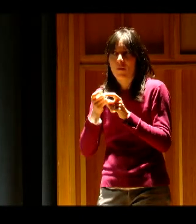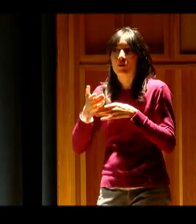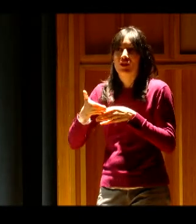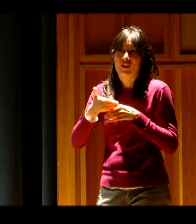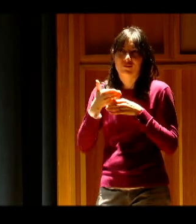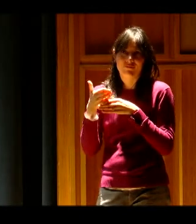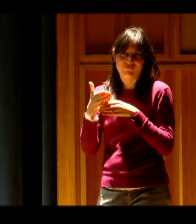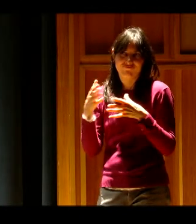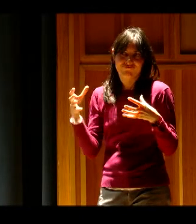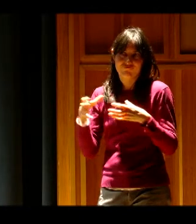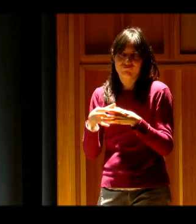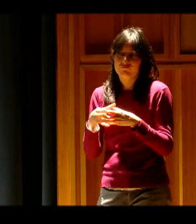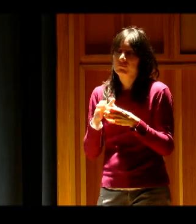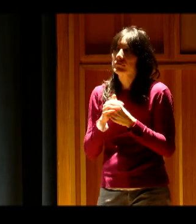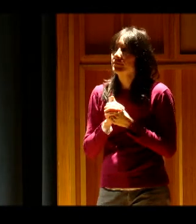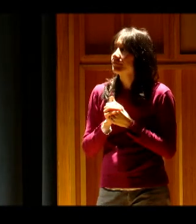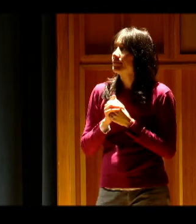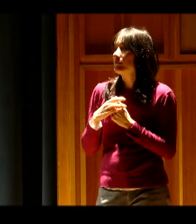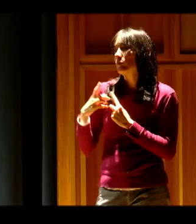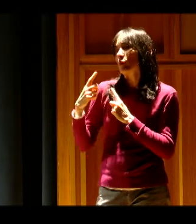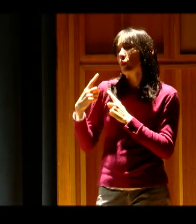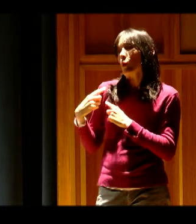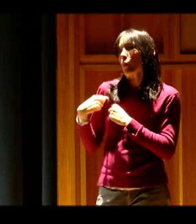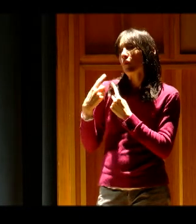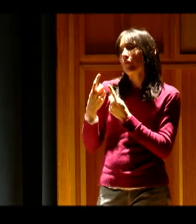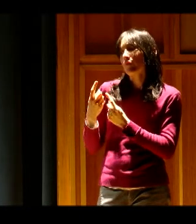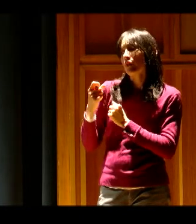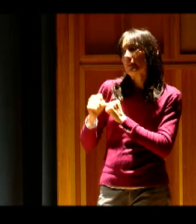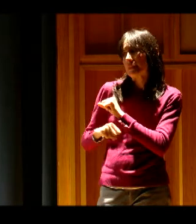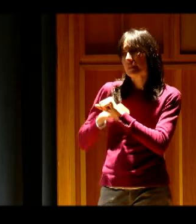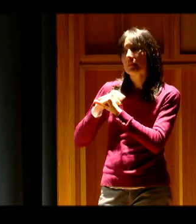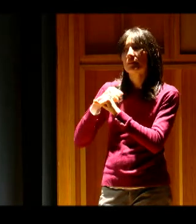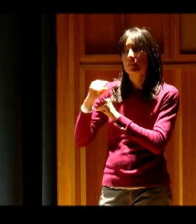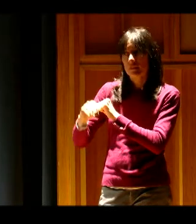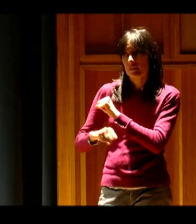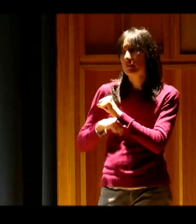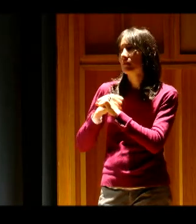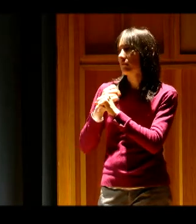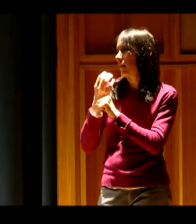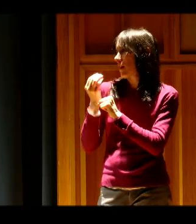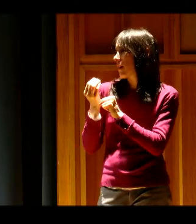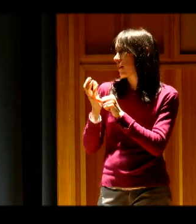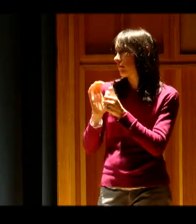So over the years, and very much in partnership with all the people that were working with,